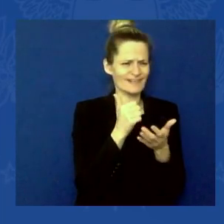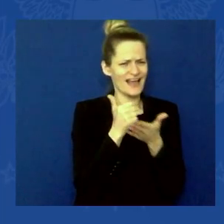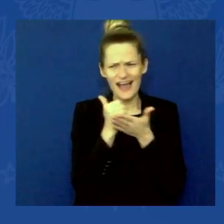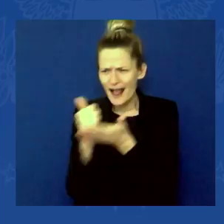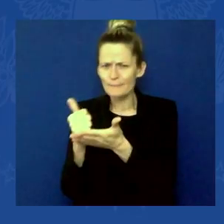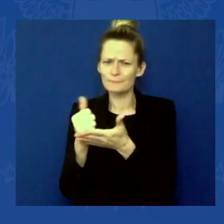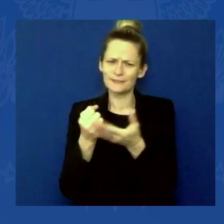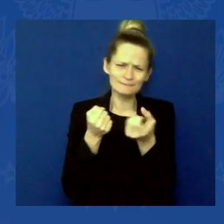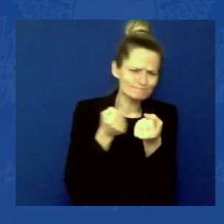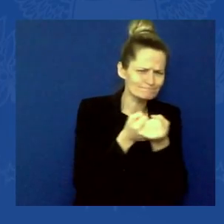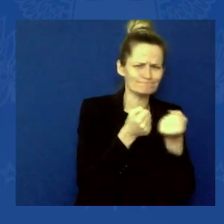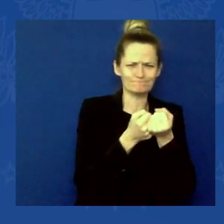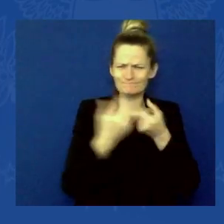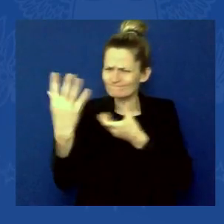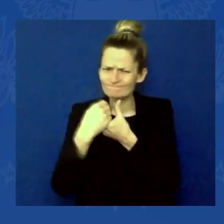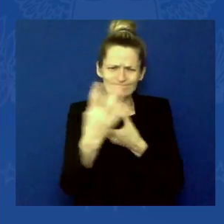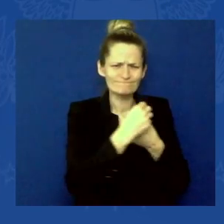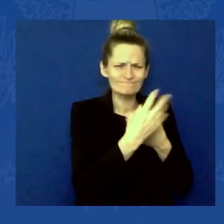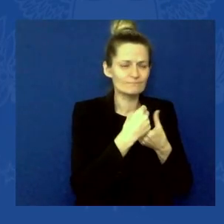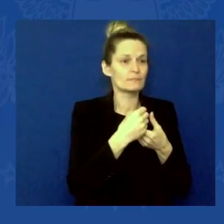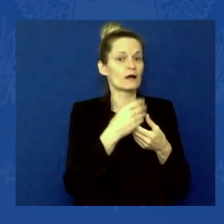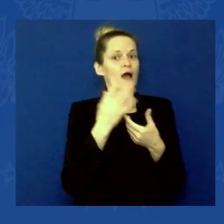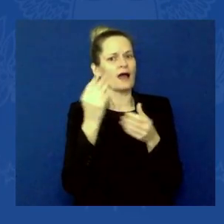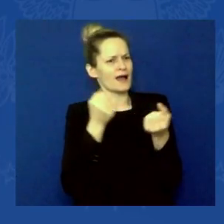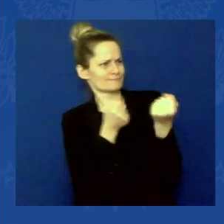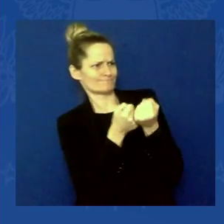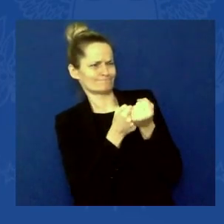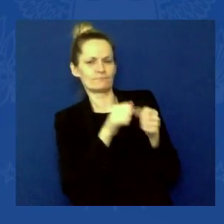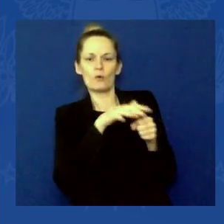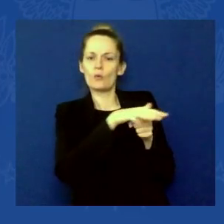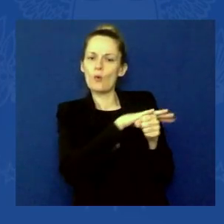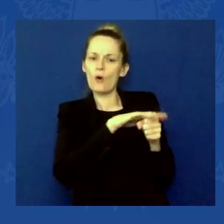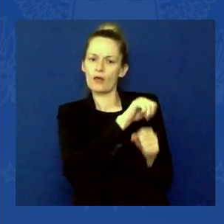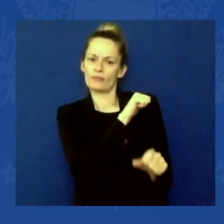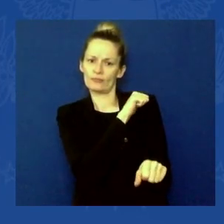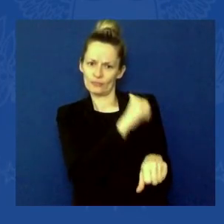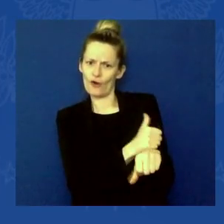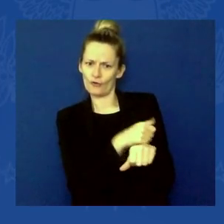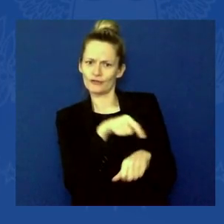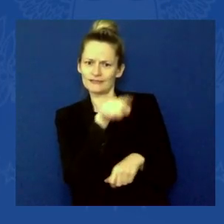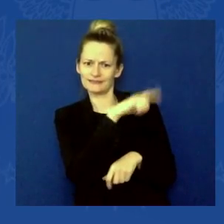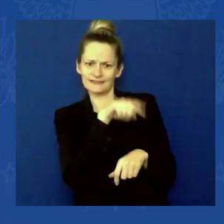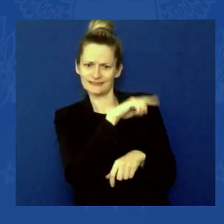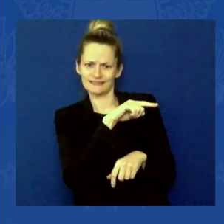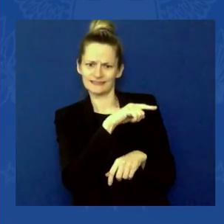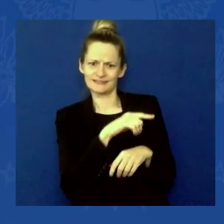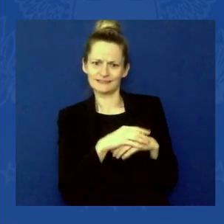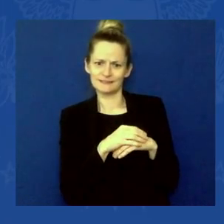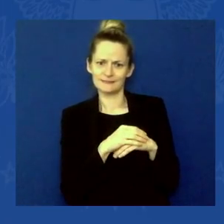and winds and dangerous storm surges. Henri is going to continue to move across much of the Northeast,